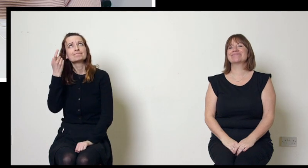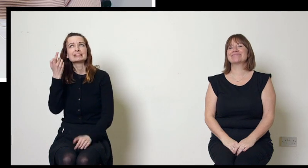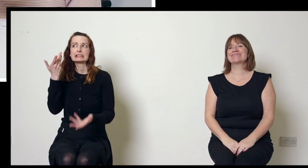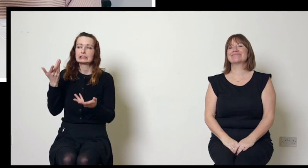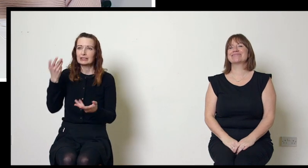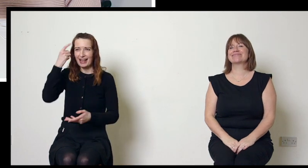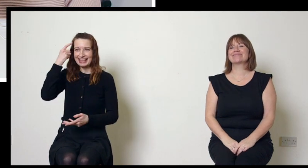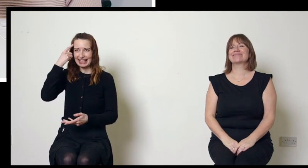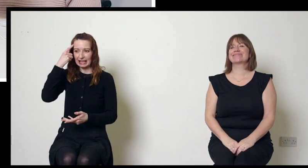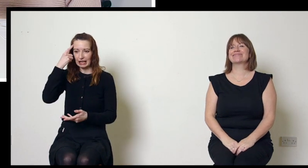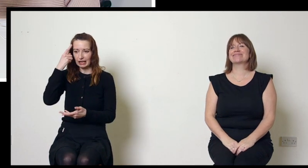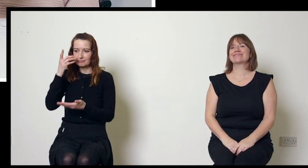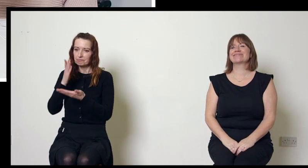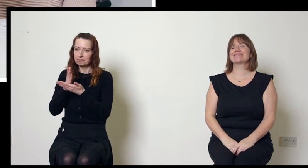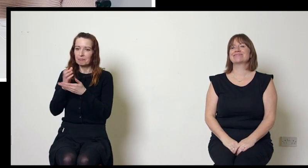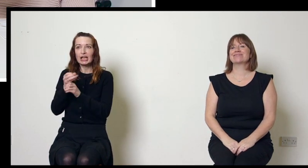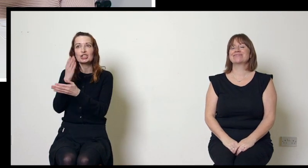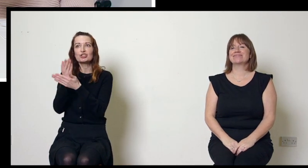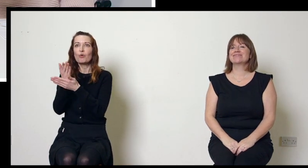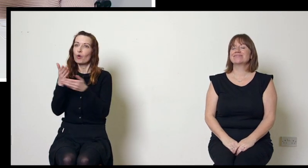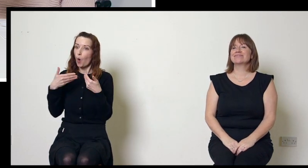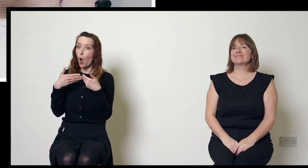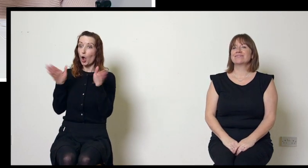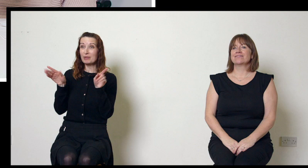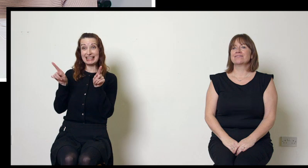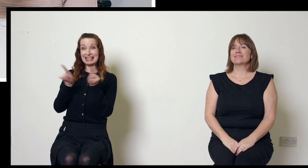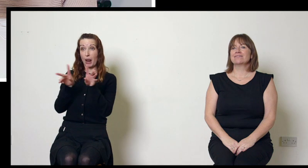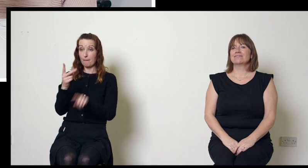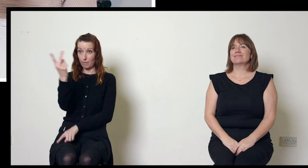I think it's being open like you guys have been totally open